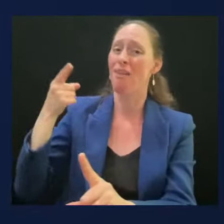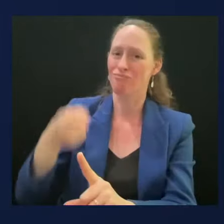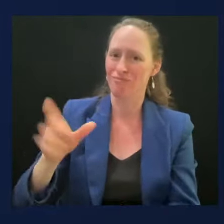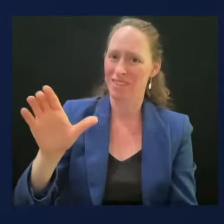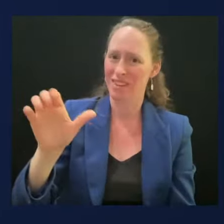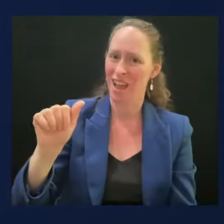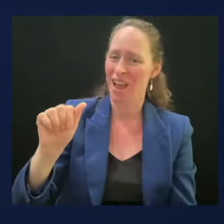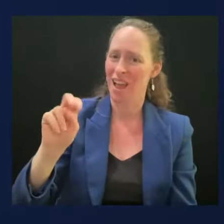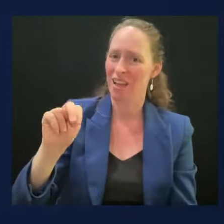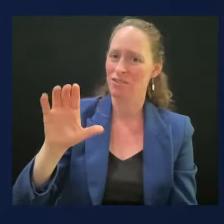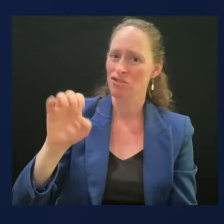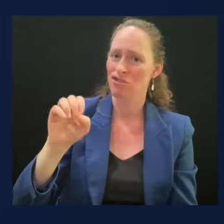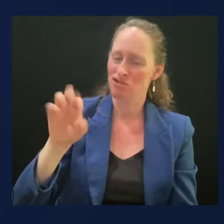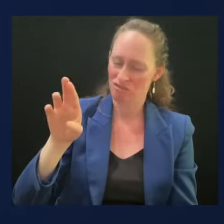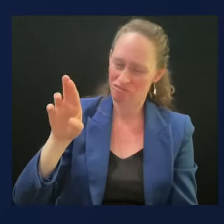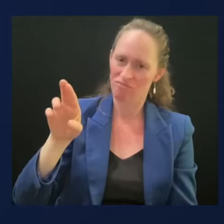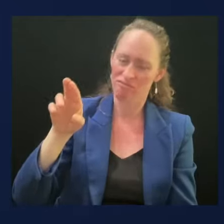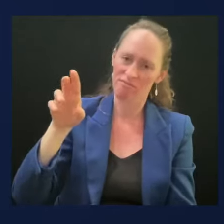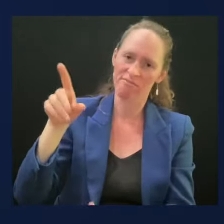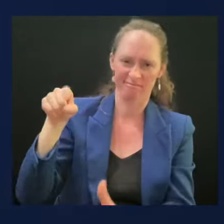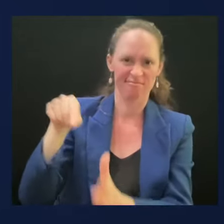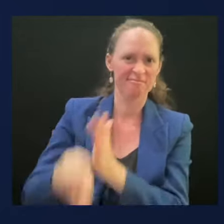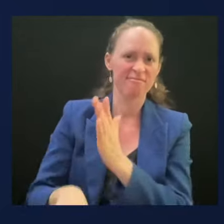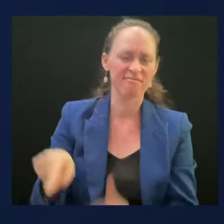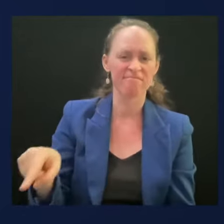in the United States Army National Guard in Iraq.